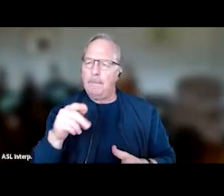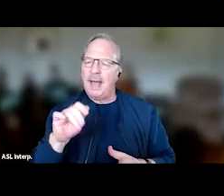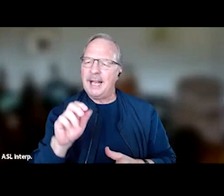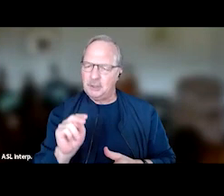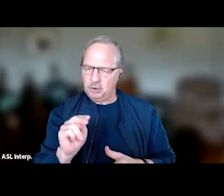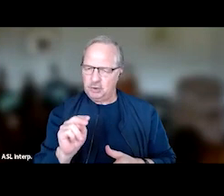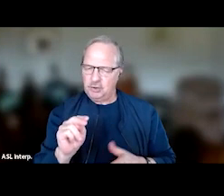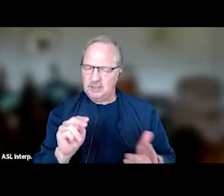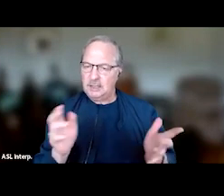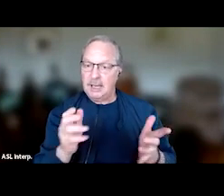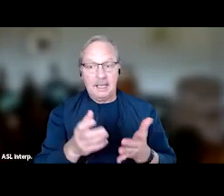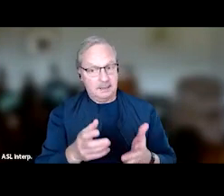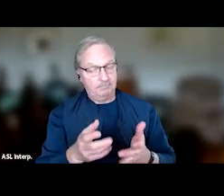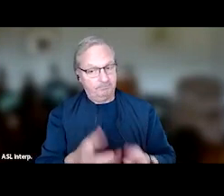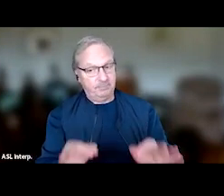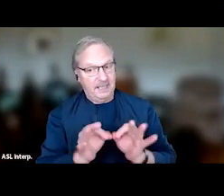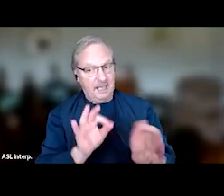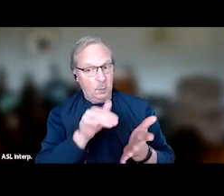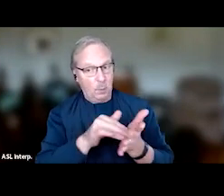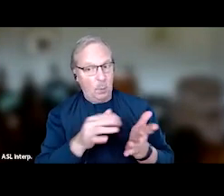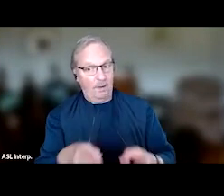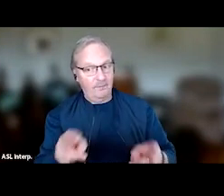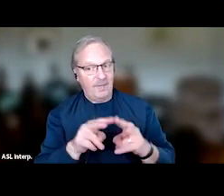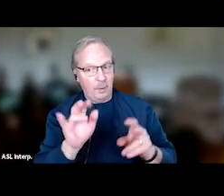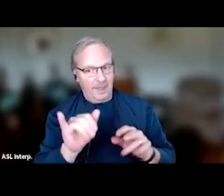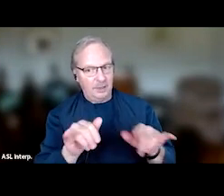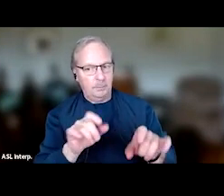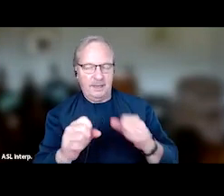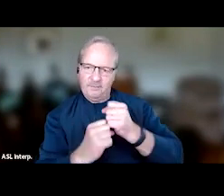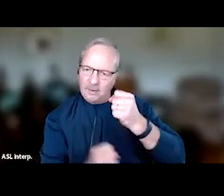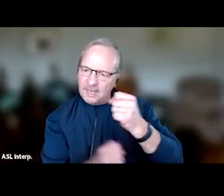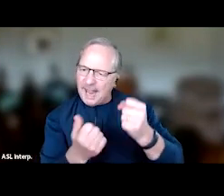That's a key core value that should be a foundation for any type of service delivery